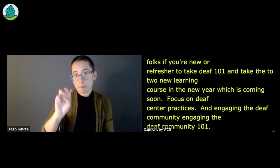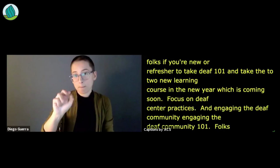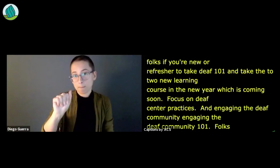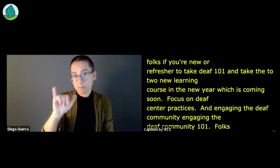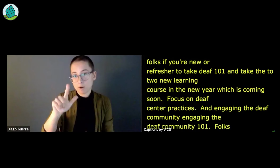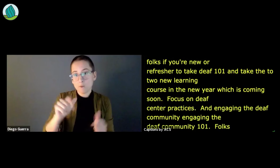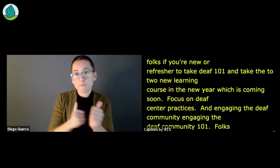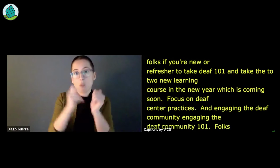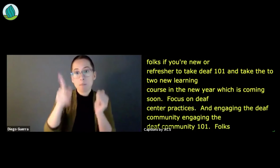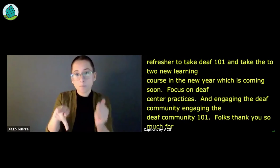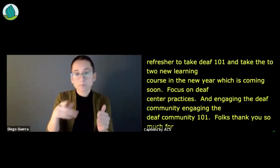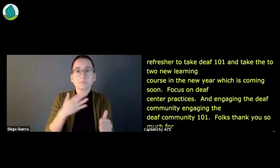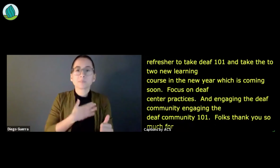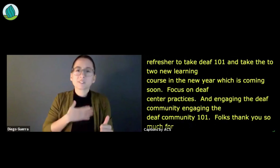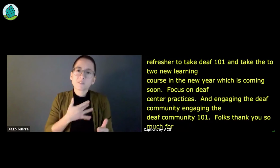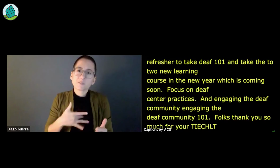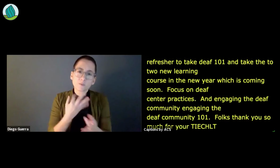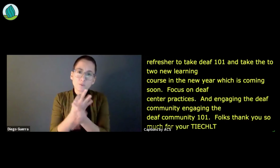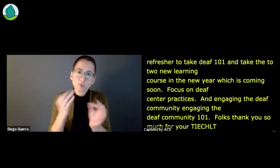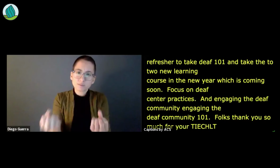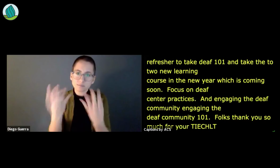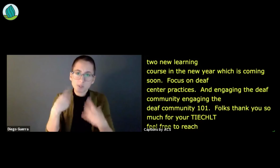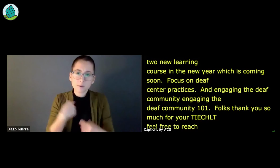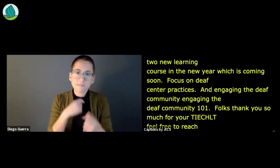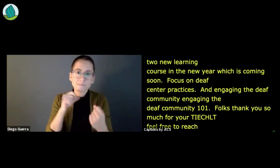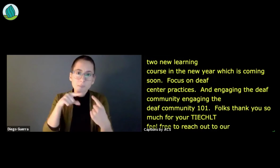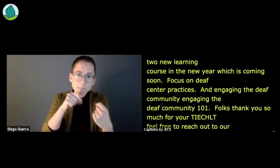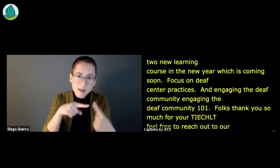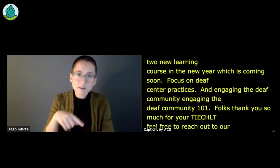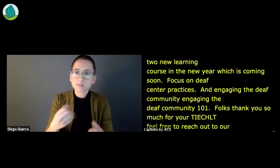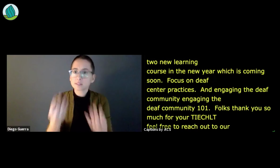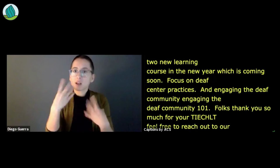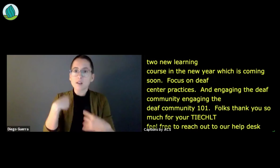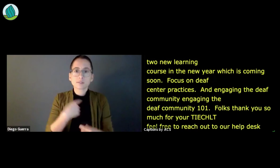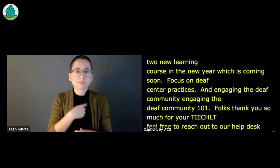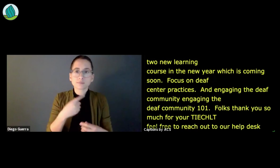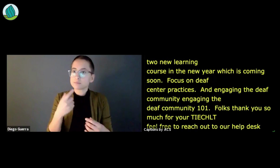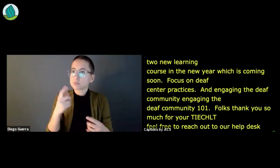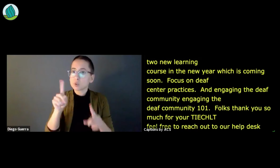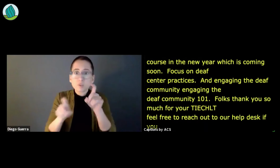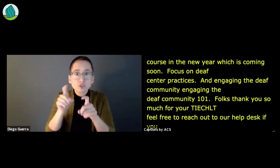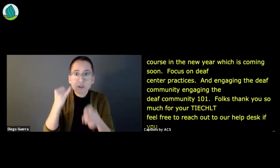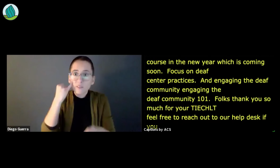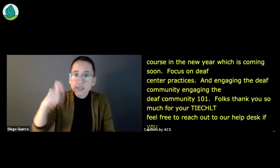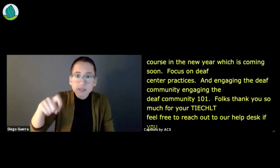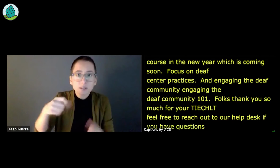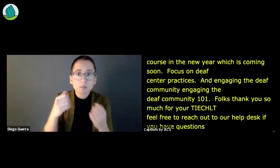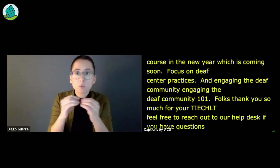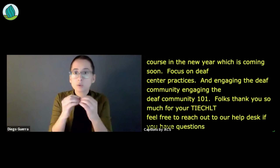and please feel free to respond with your feedback, to respond with questions if you would need more support.